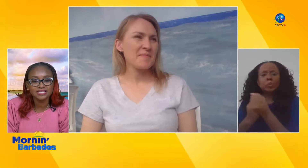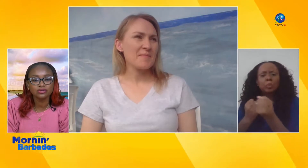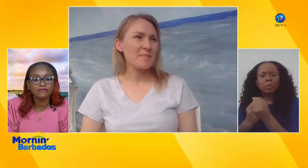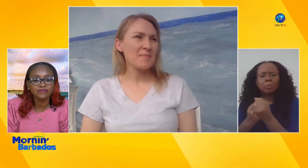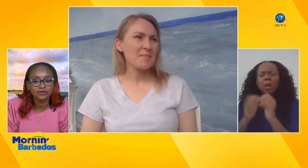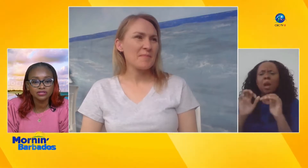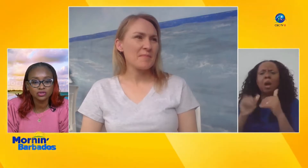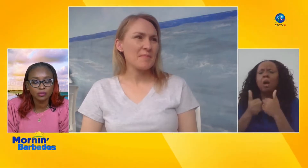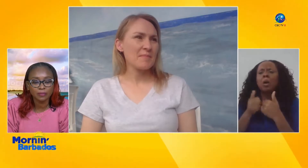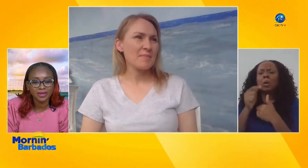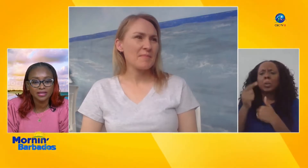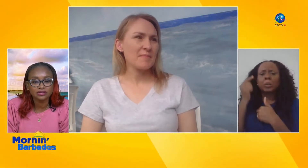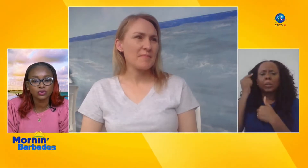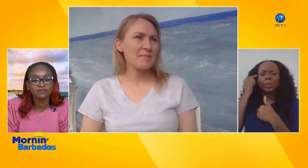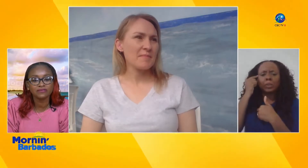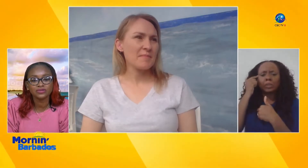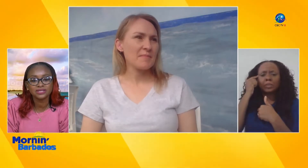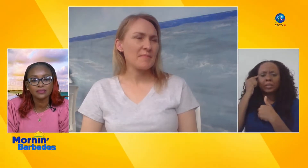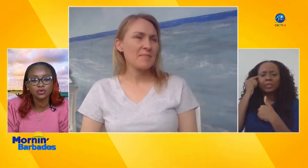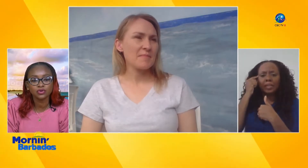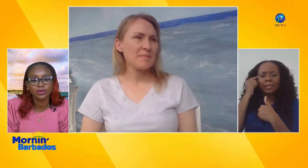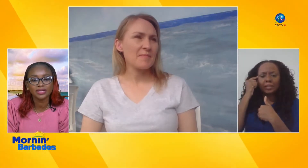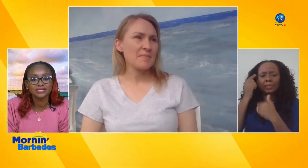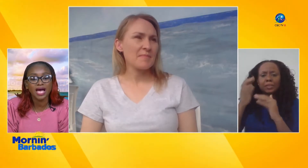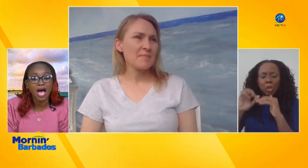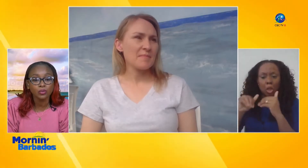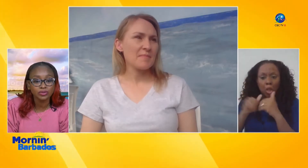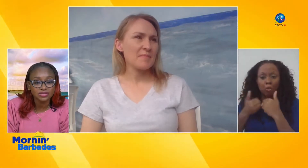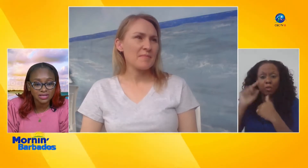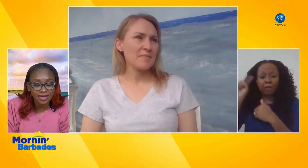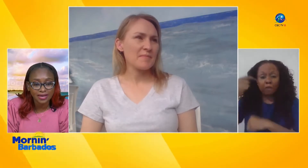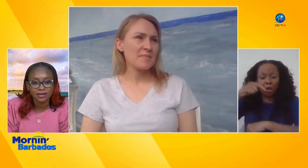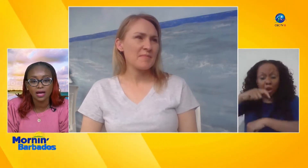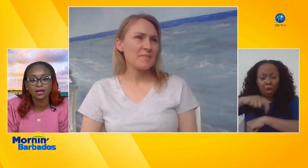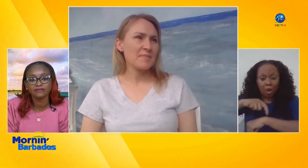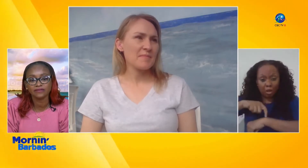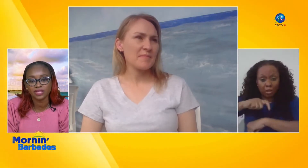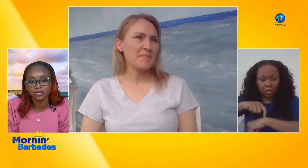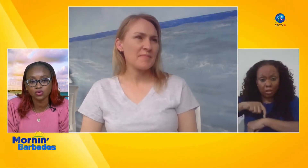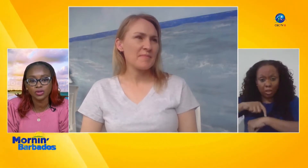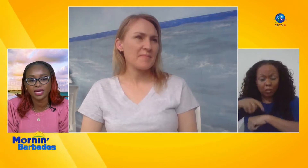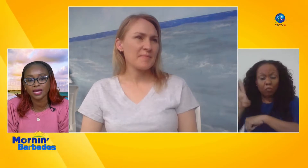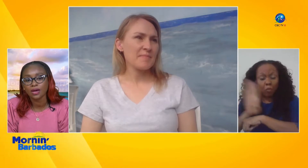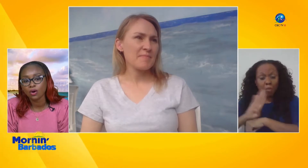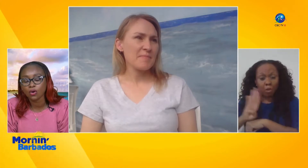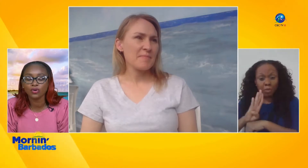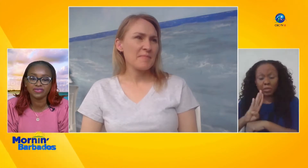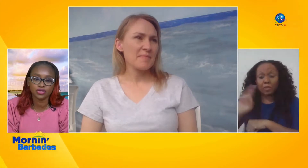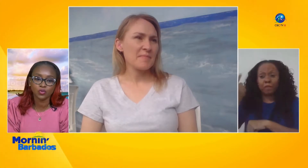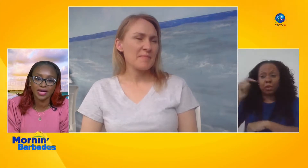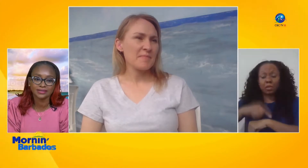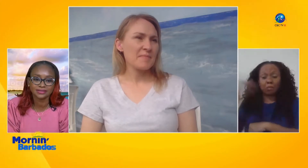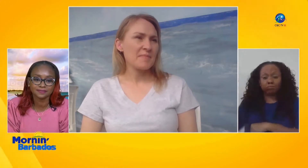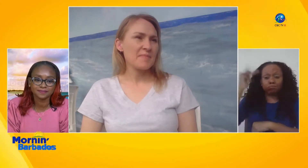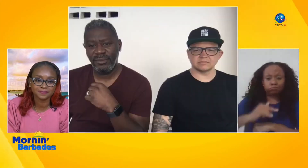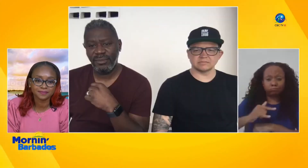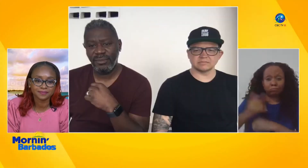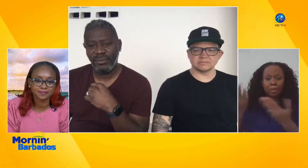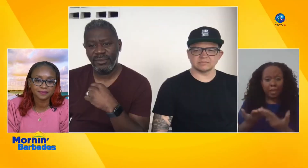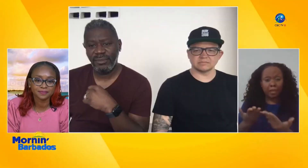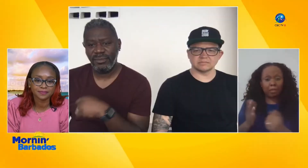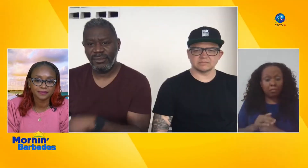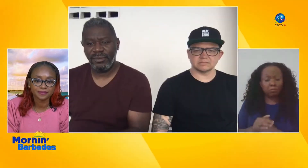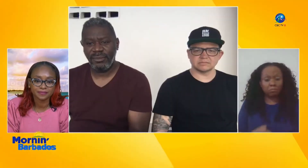this your first to Barbados or the first time you're doing this outside of the UK or the u.s